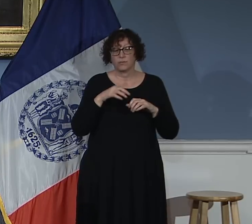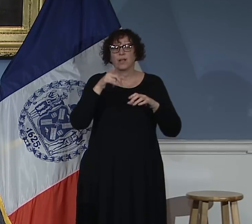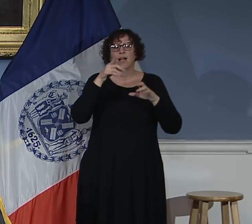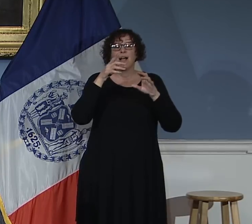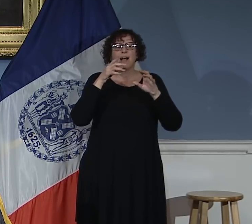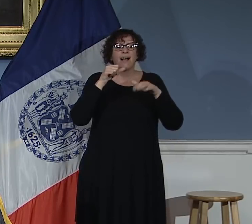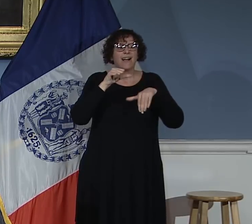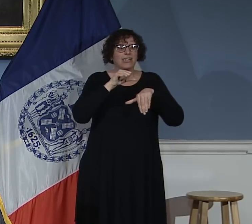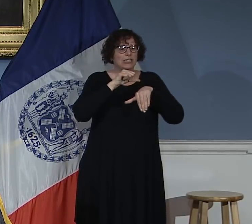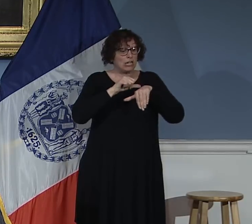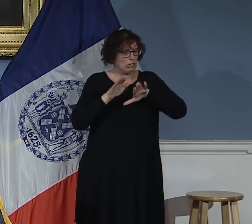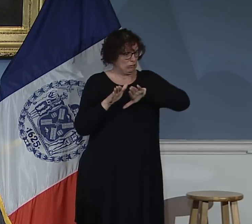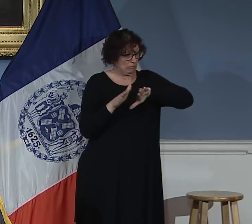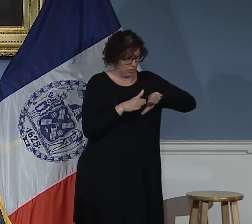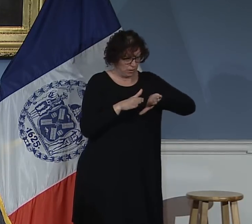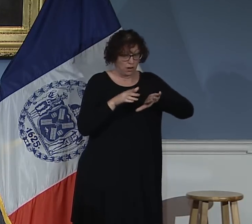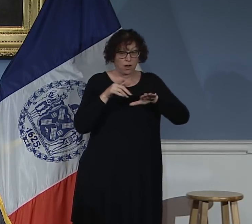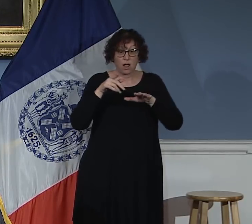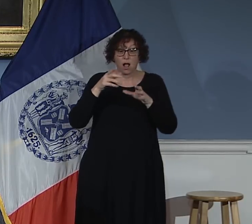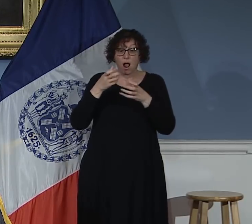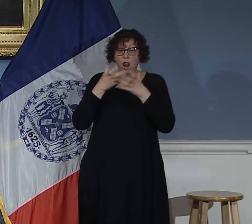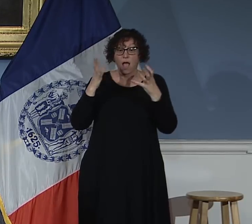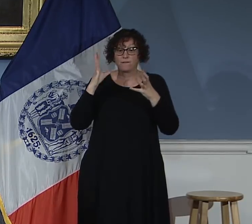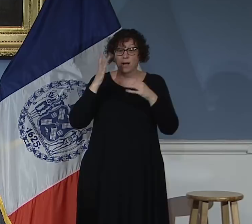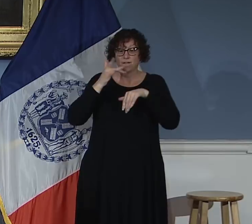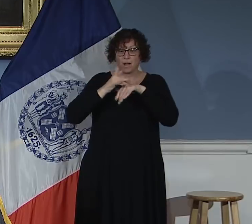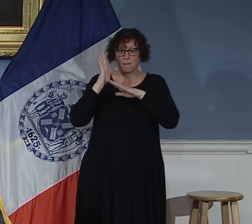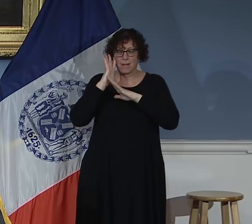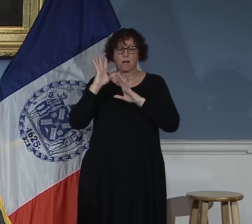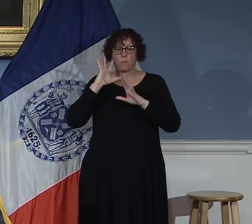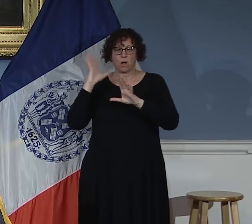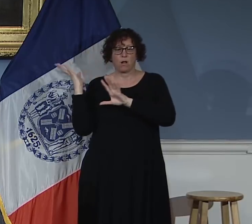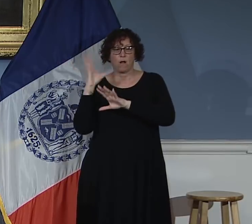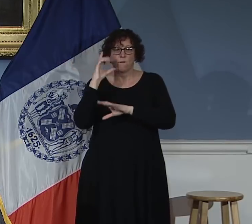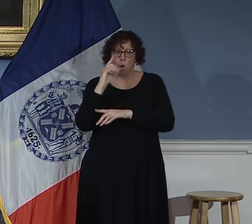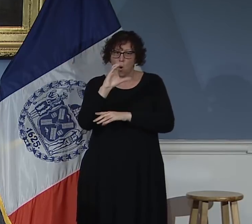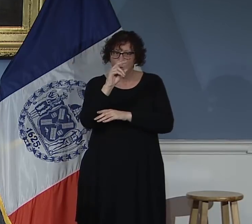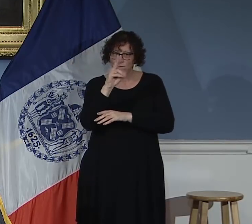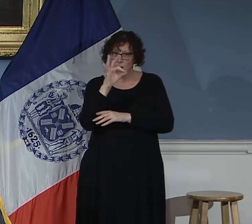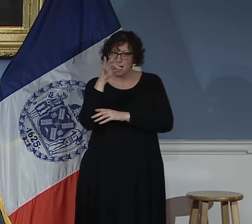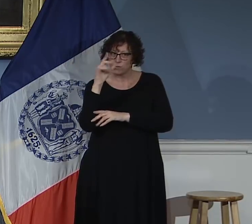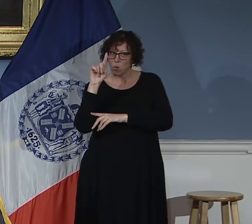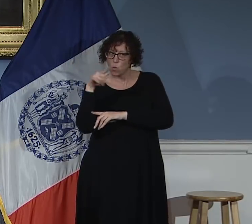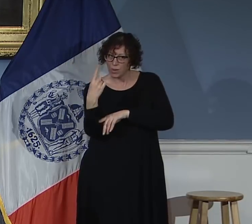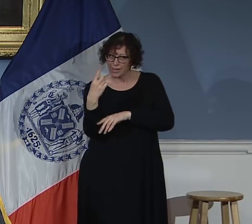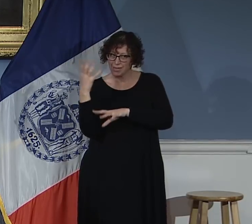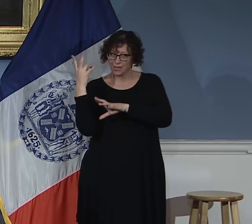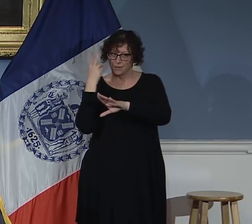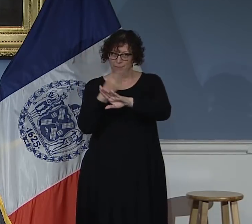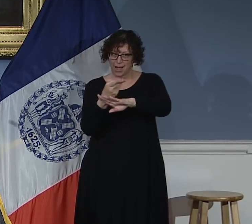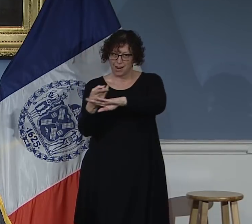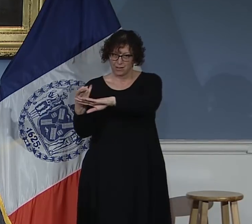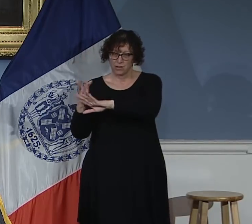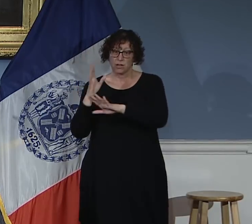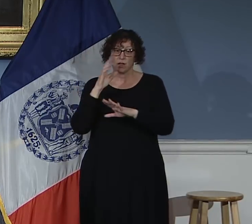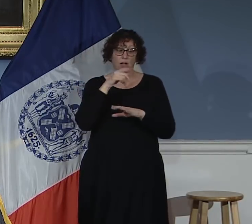HAS OPENED UP A LOT OF CAPACITY. EARLY DISCHARGES AS WE TALKED ABOUT. THE NEXT PHASE WILL BE BUILDING